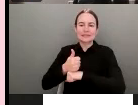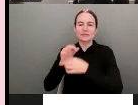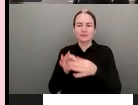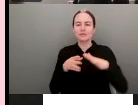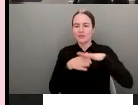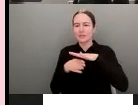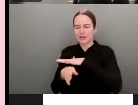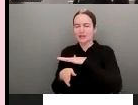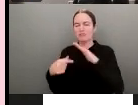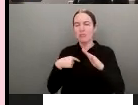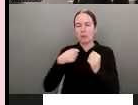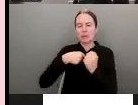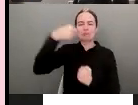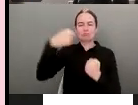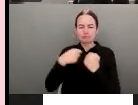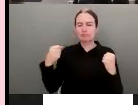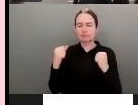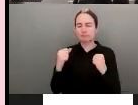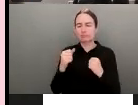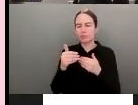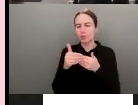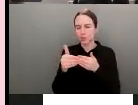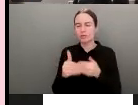And if time permits, I will show